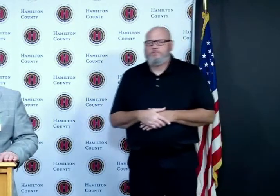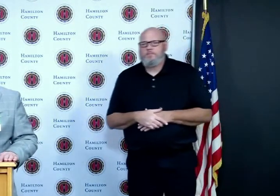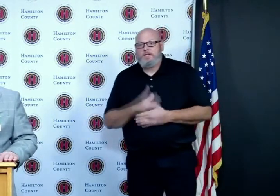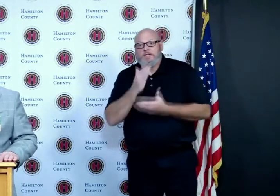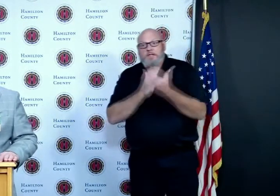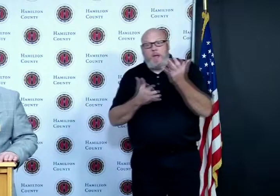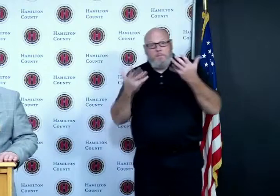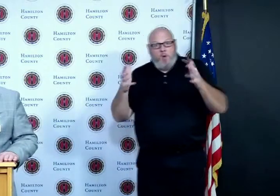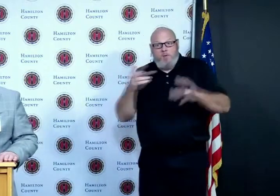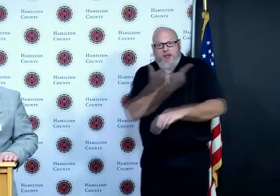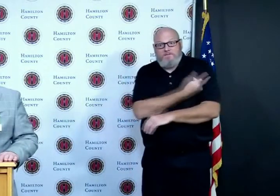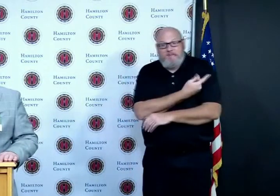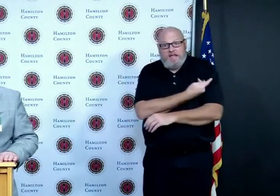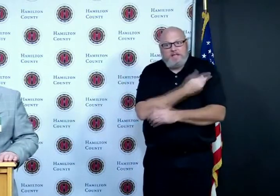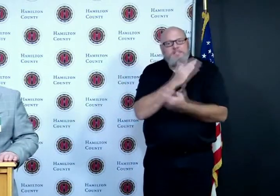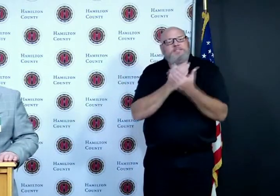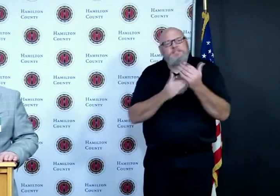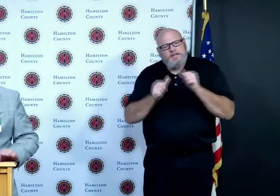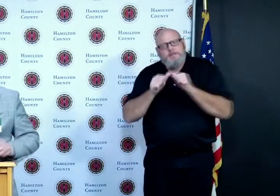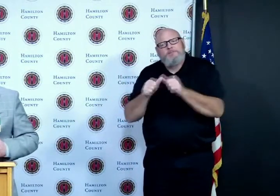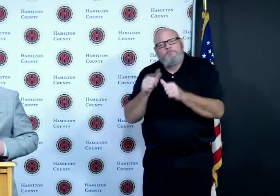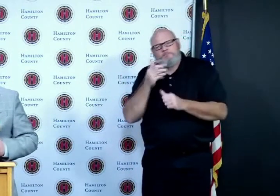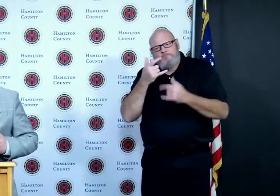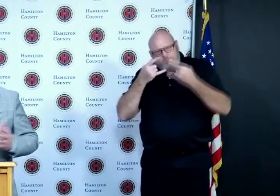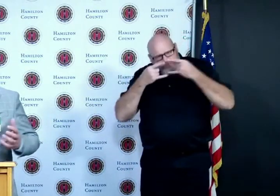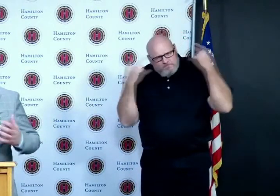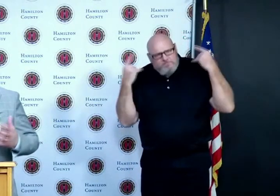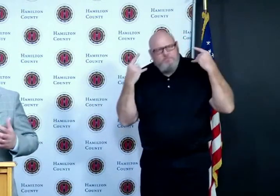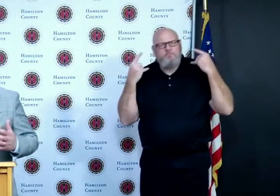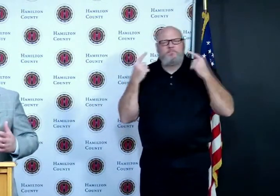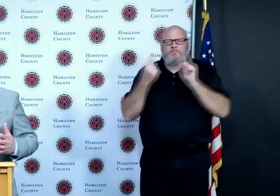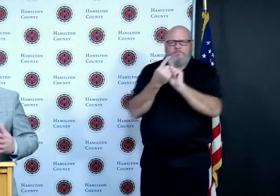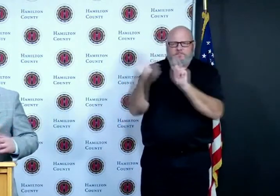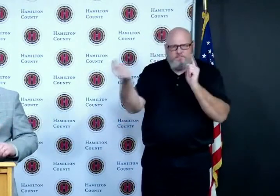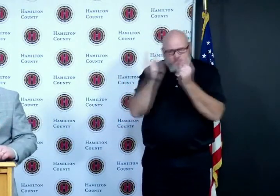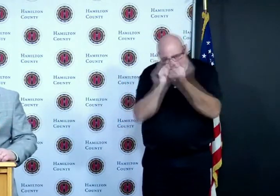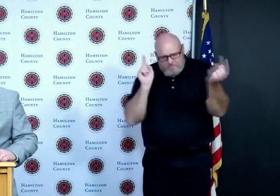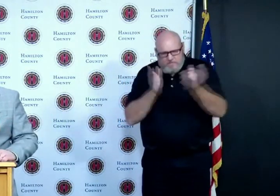socially distance keep sick at home wash your hands do all of these things that we are know